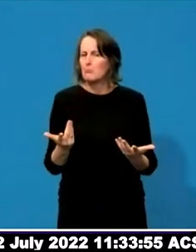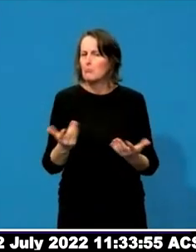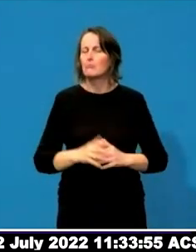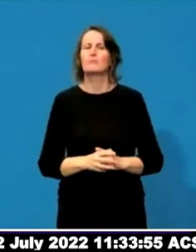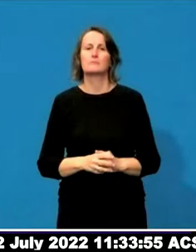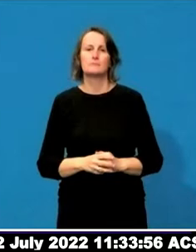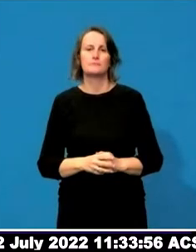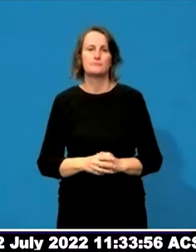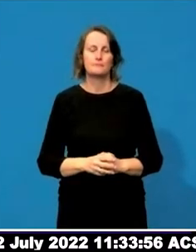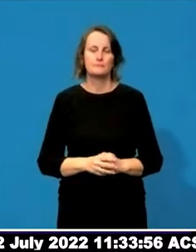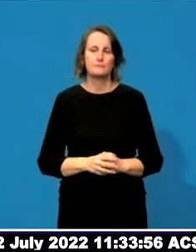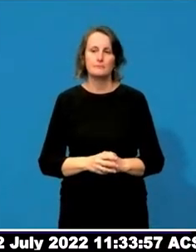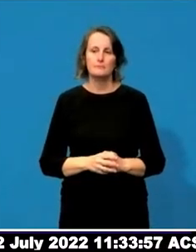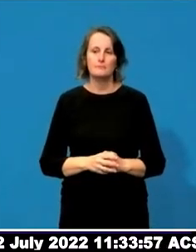That's a very good point.